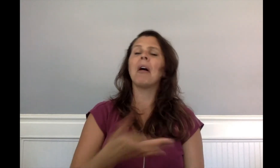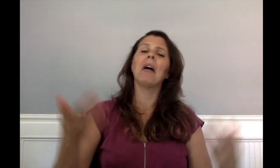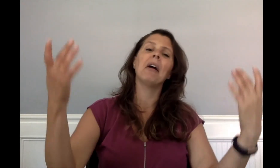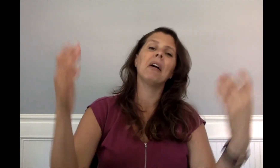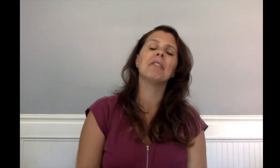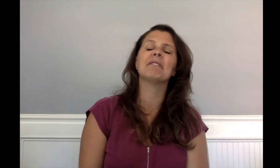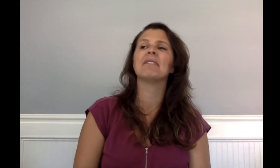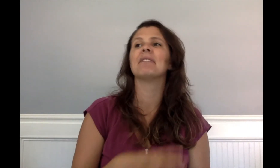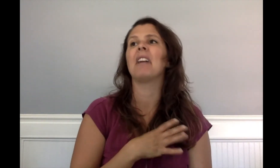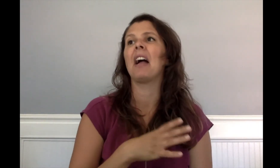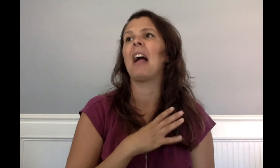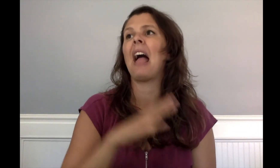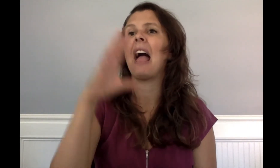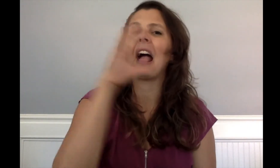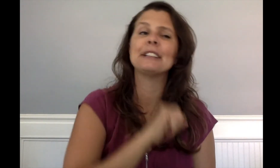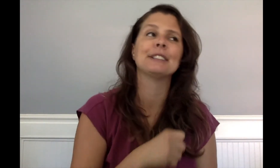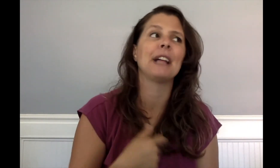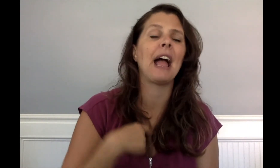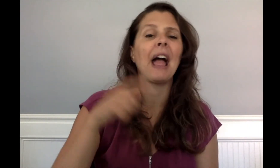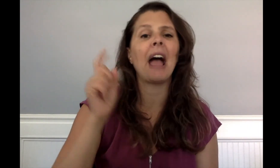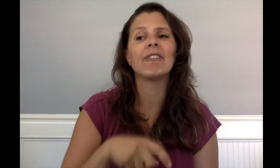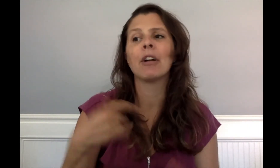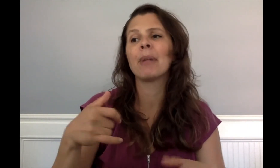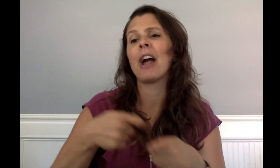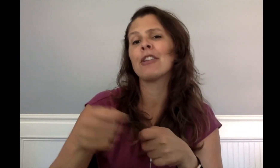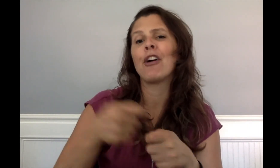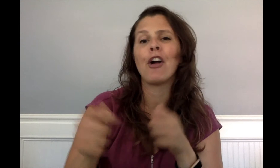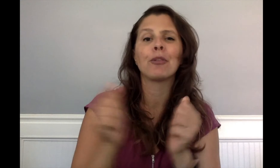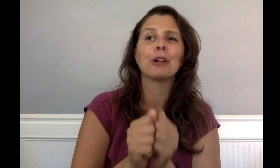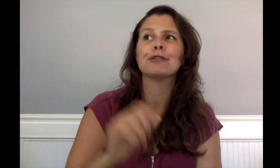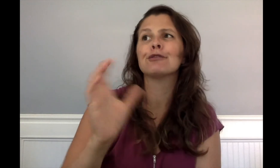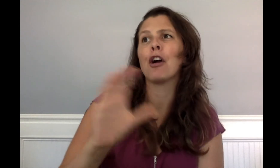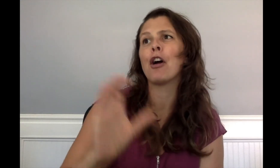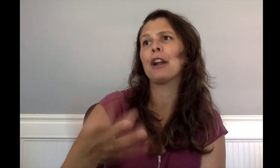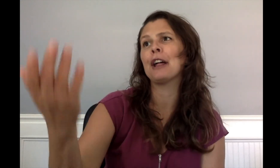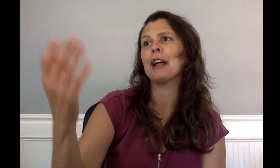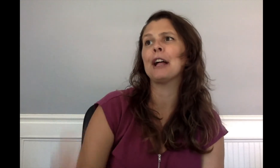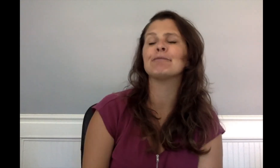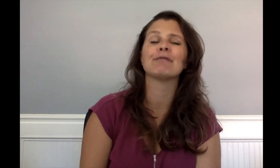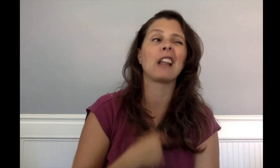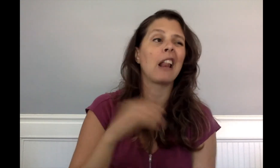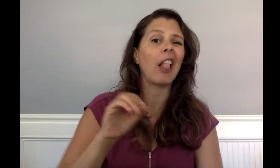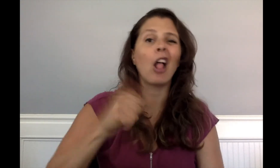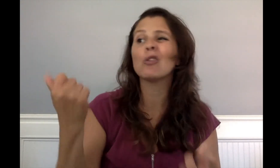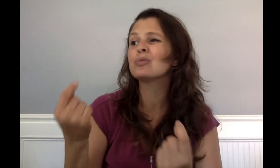"Oh, all right," Grandma Tickler said as thunder crashed outside. "I suppose we can play cards with you, Charlie.